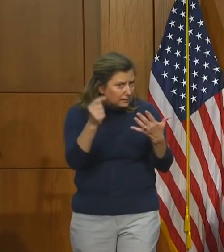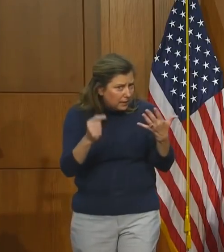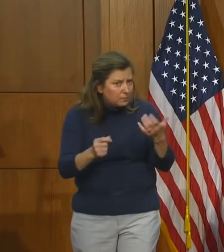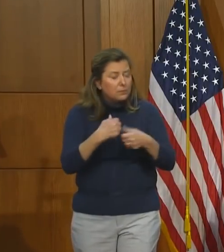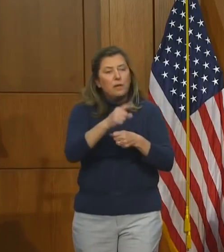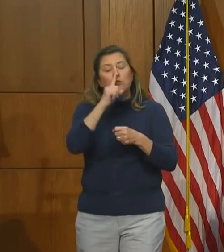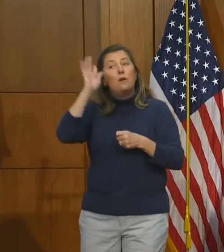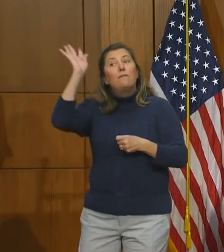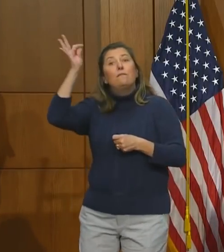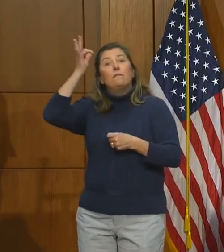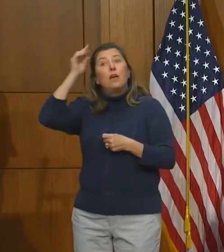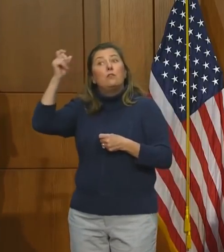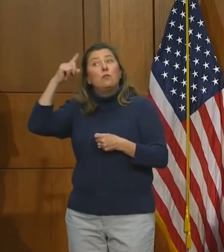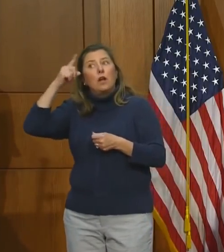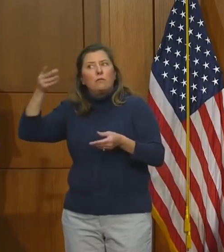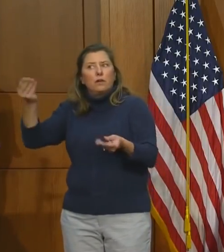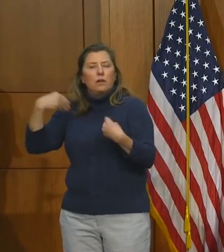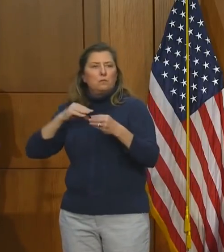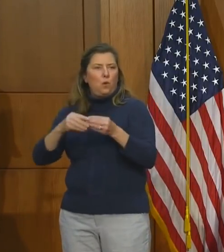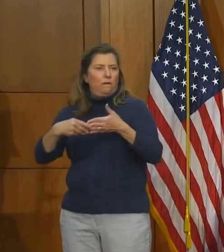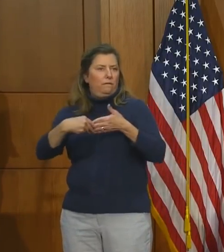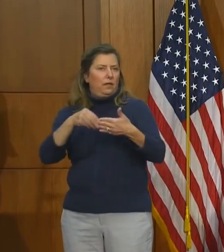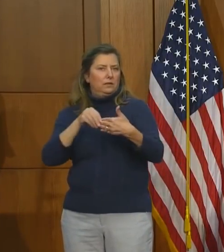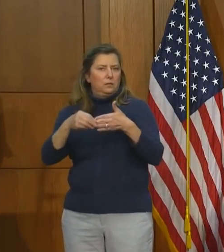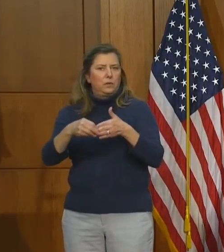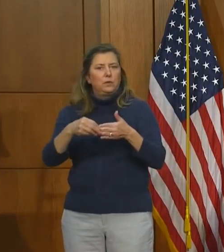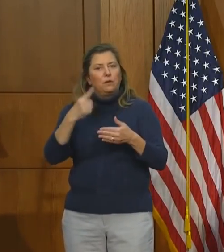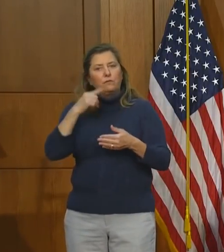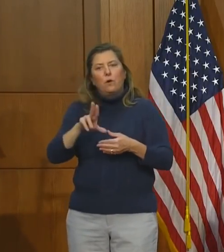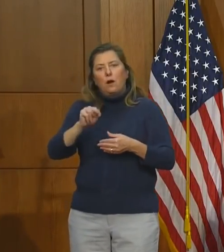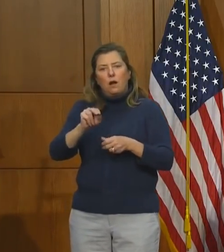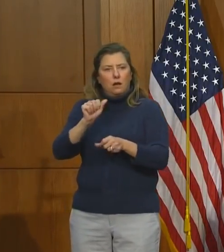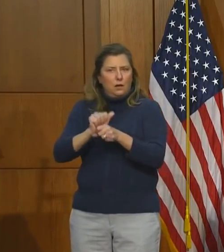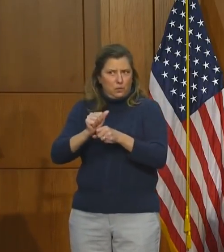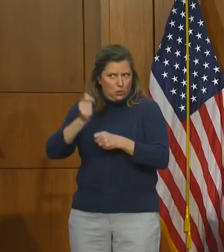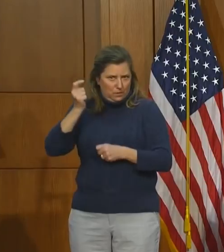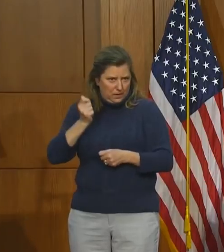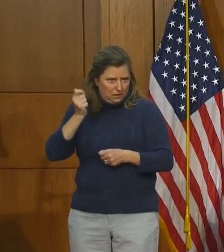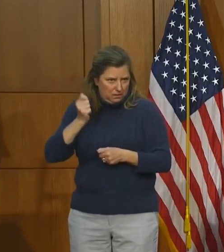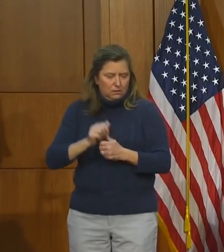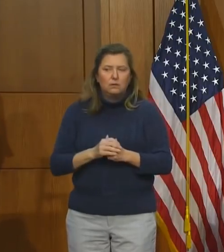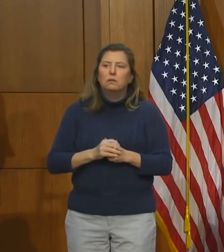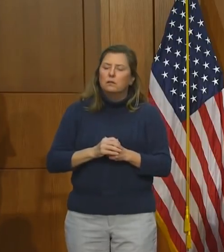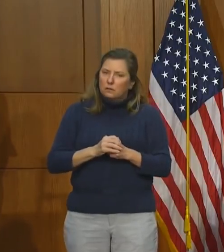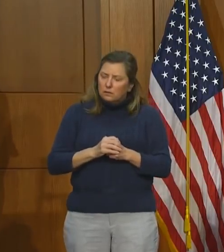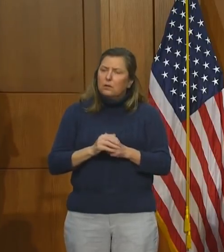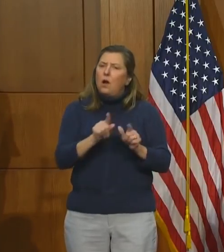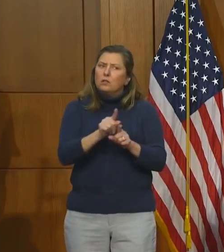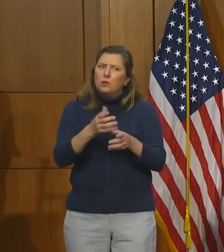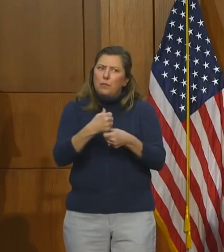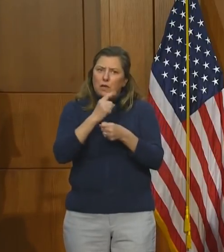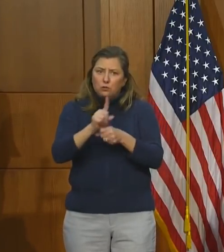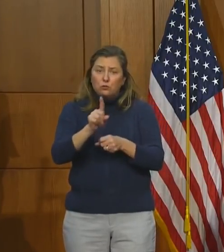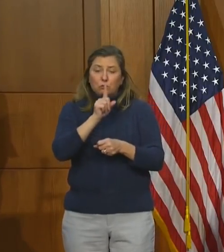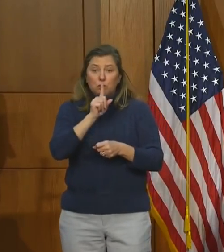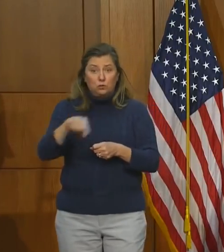WITH OUR CONGRESSIONAL DATA DELEGATION AND ASK THEM TO TAKE STEPS SO THAT THE FEDERAL GOVERNMENT ALLOW STATES MORE